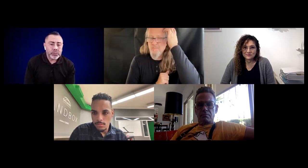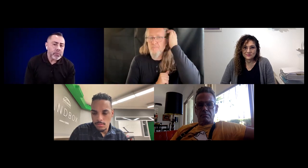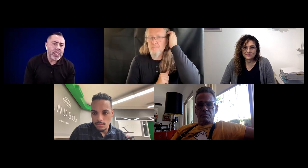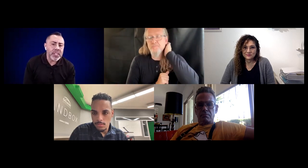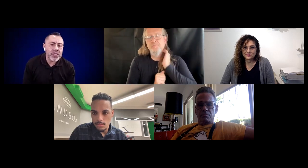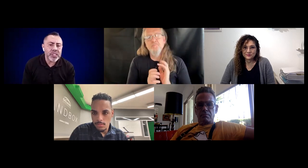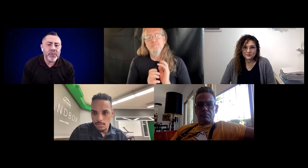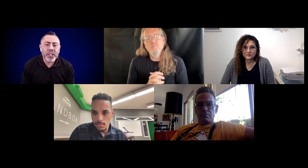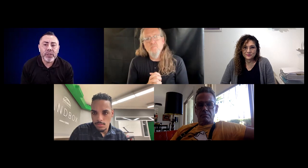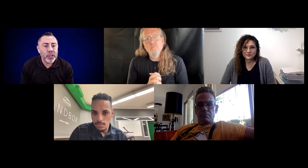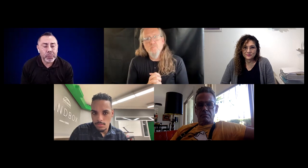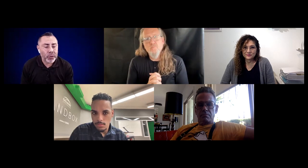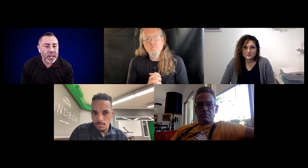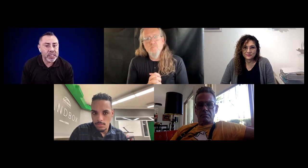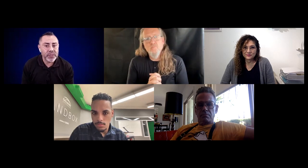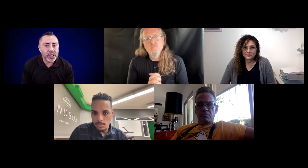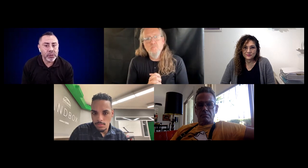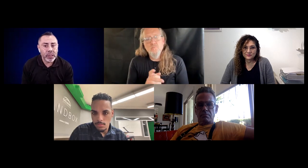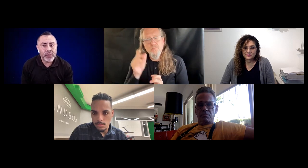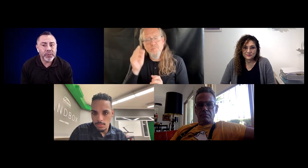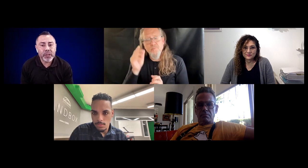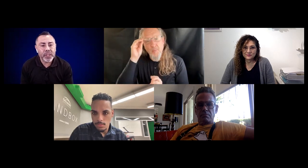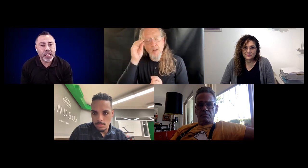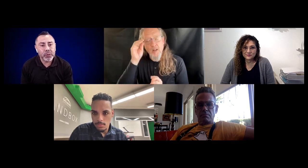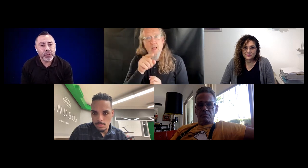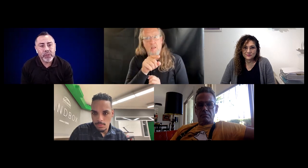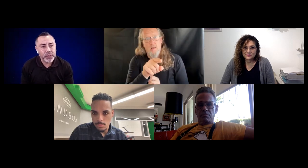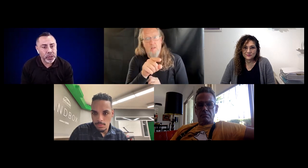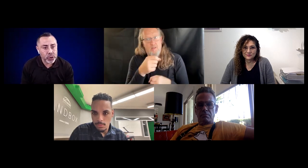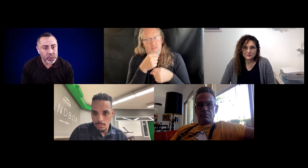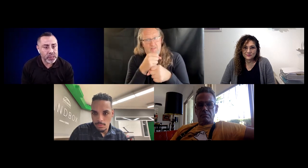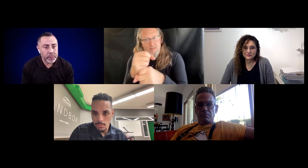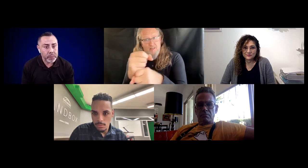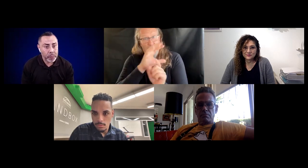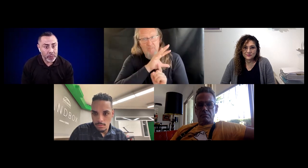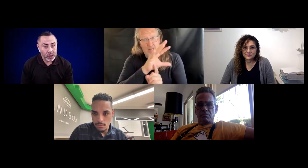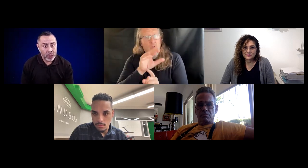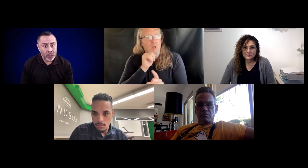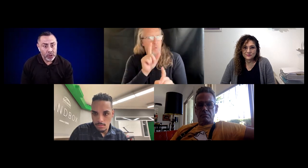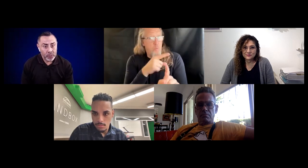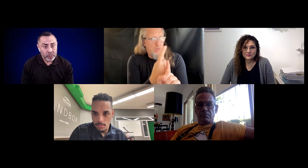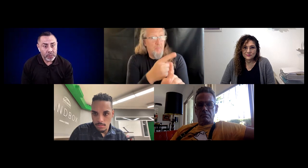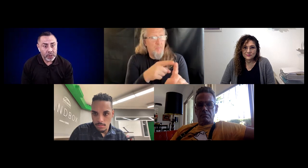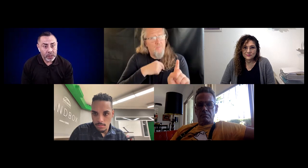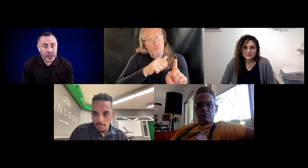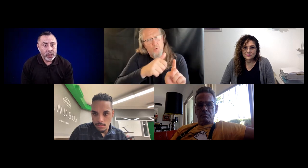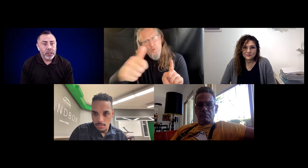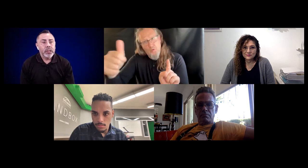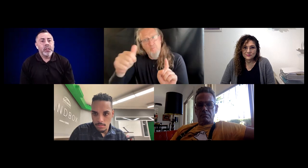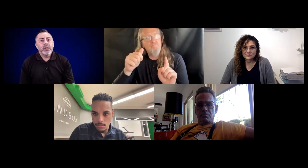This is a very, very surprising video and very valuable video to us.